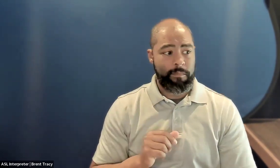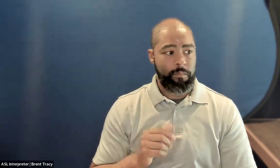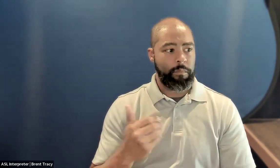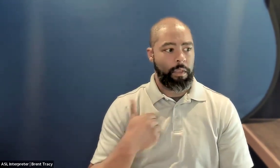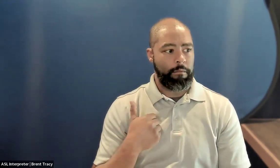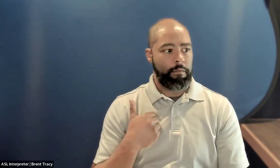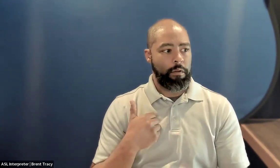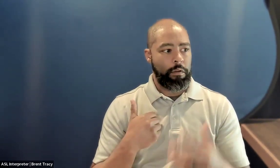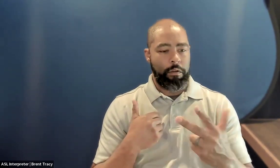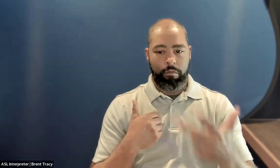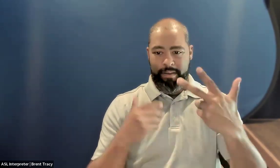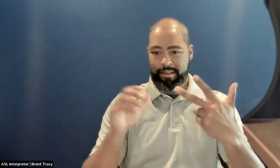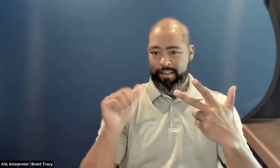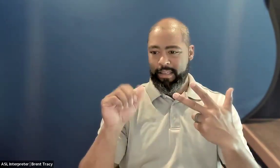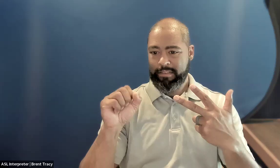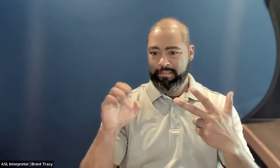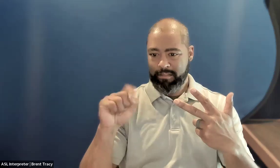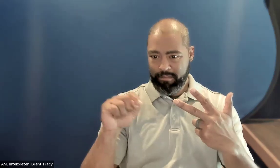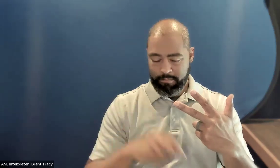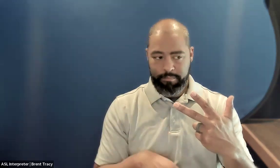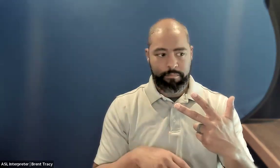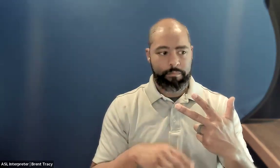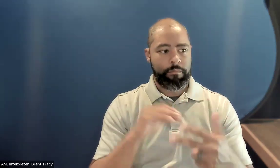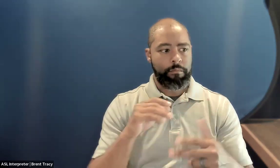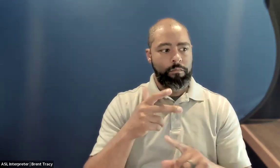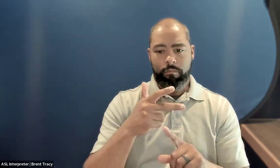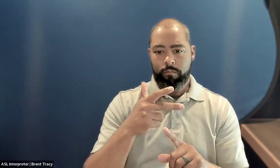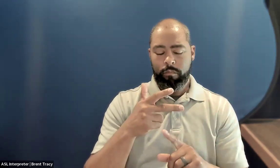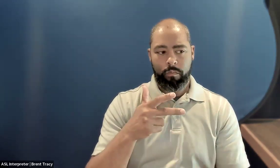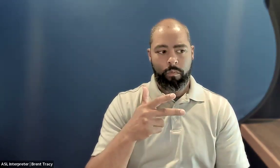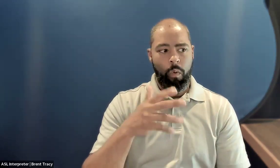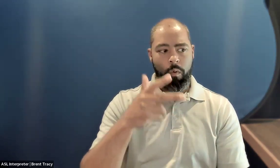which is a transportation infrastructure type with an